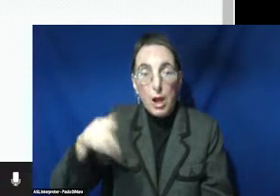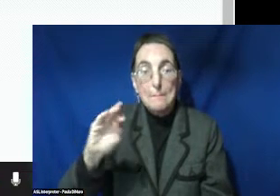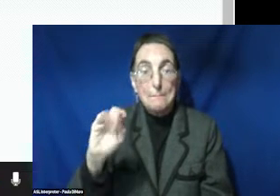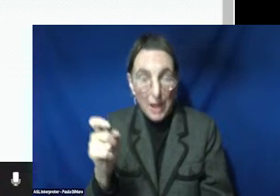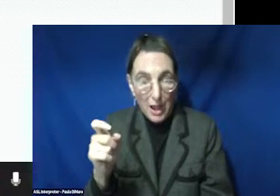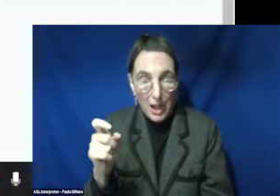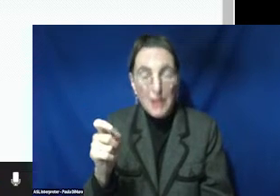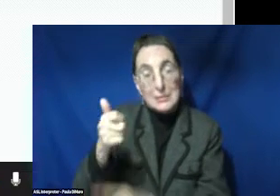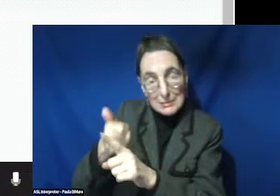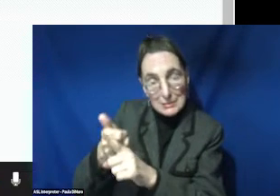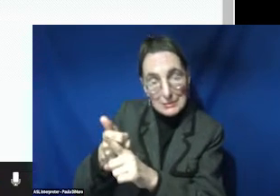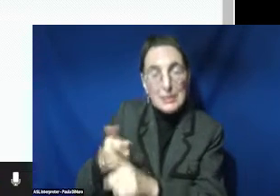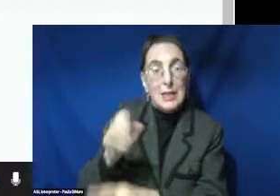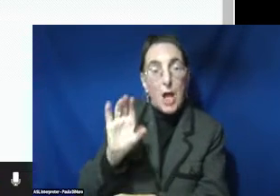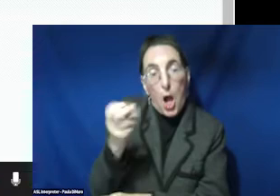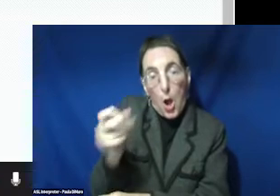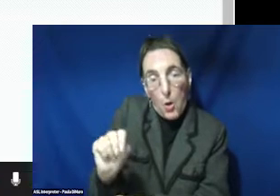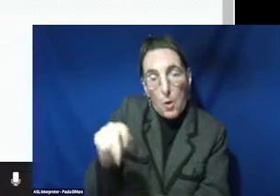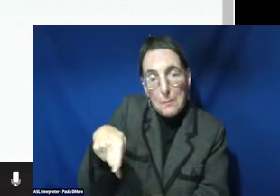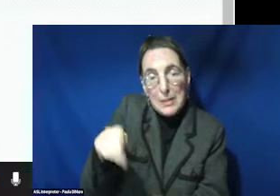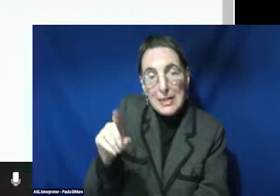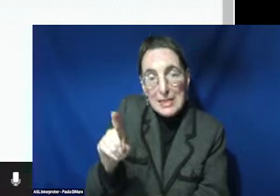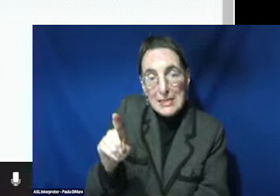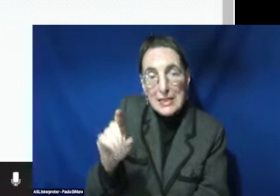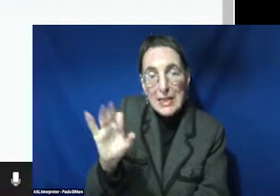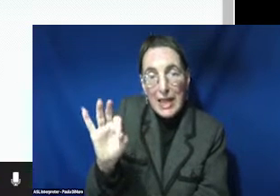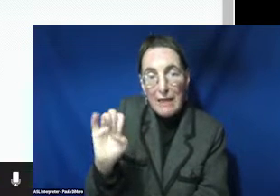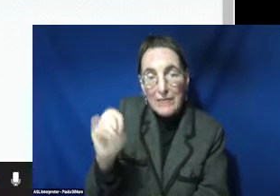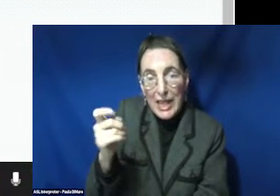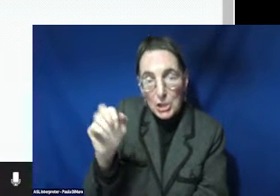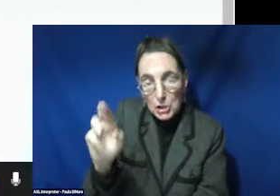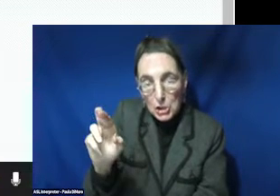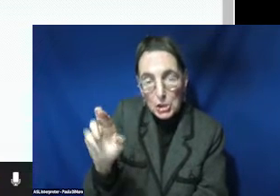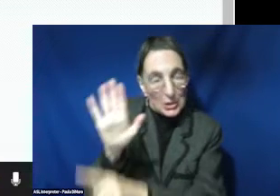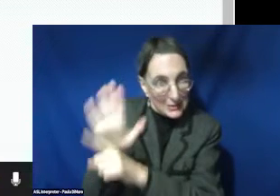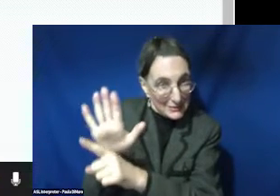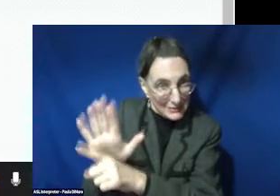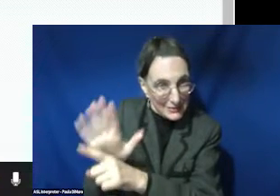I don't think it is super widely used as Acrobat Adobe, but that will change some